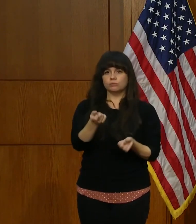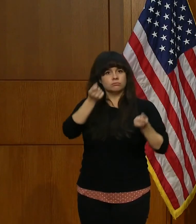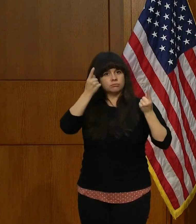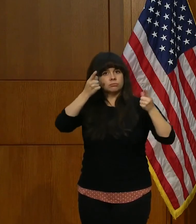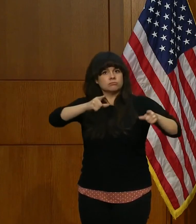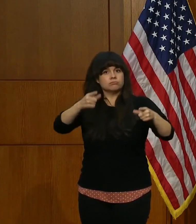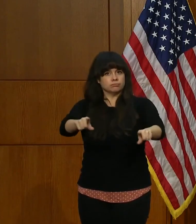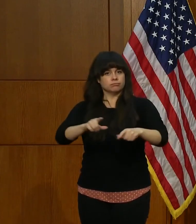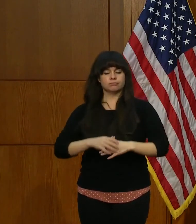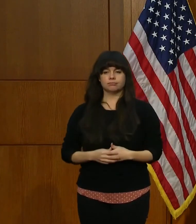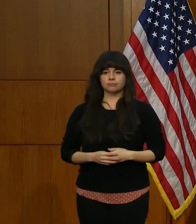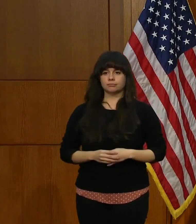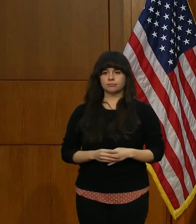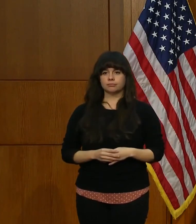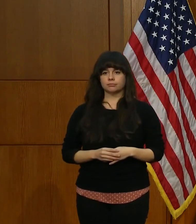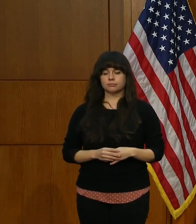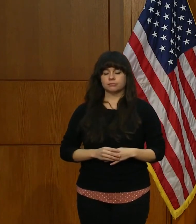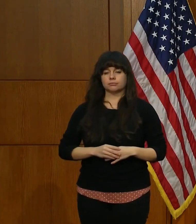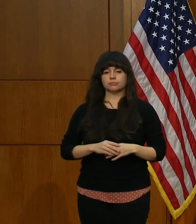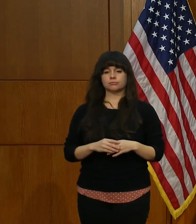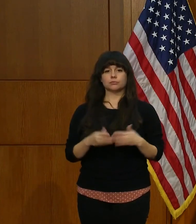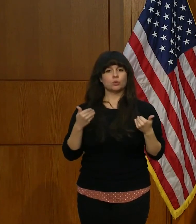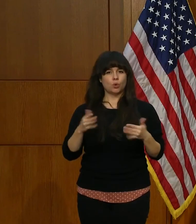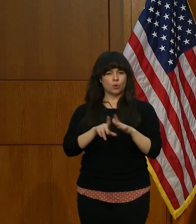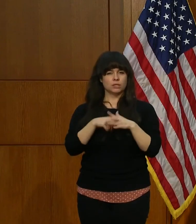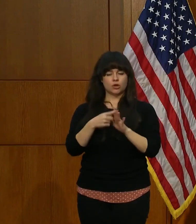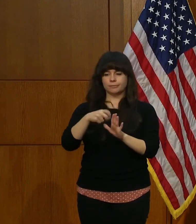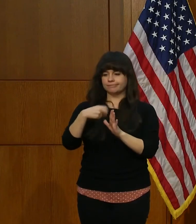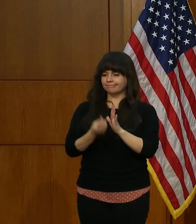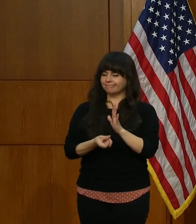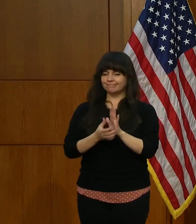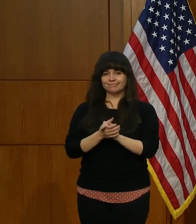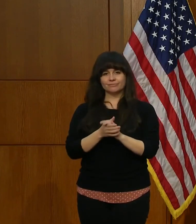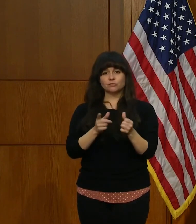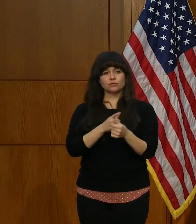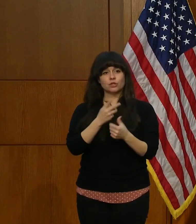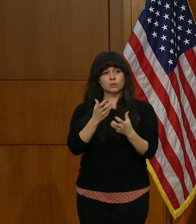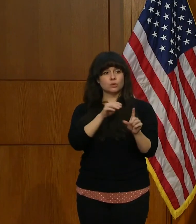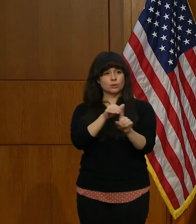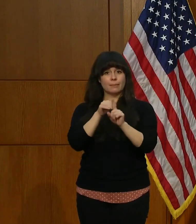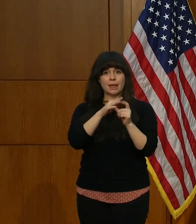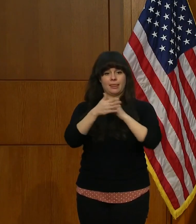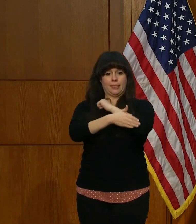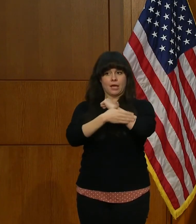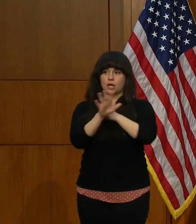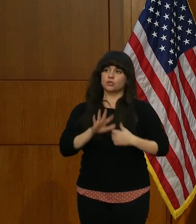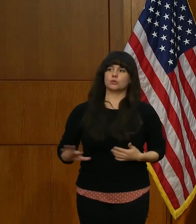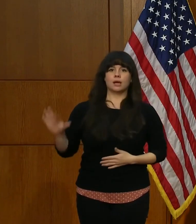EXACTLY WHAT'S GOING ON. SO LET'S GET TO IT. I WANT TO